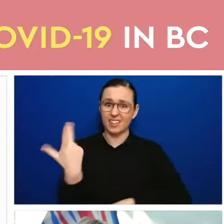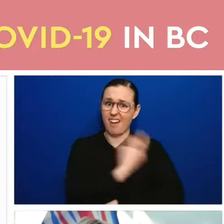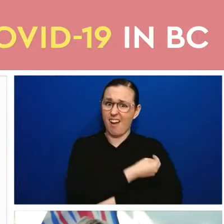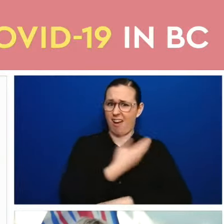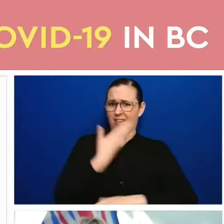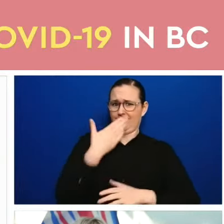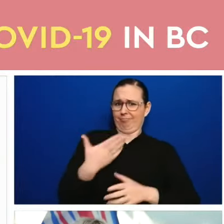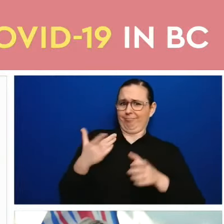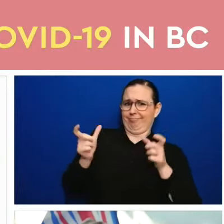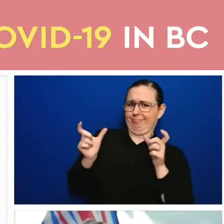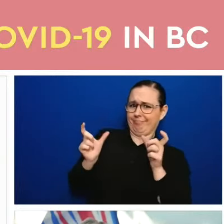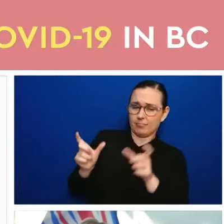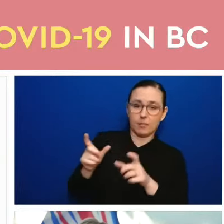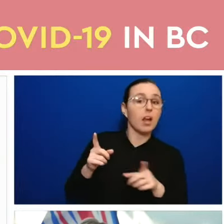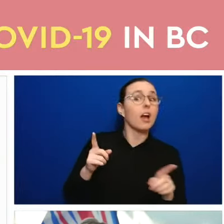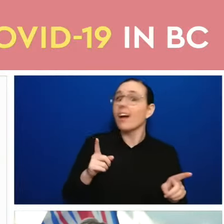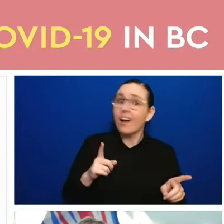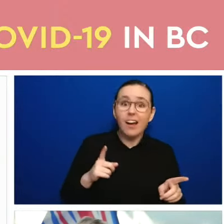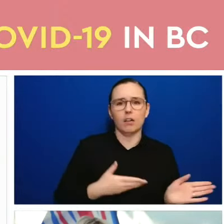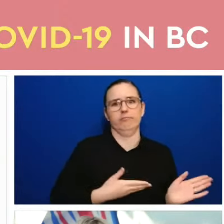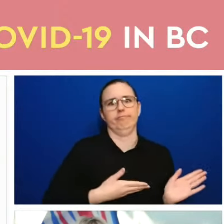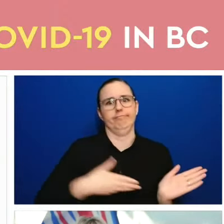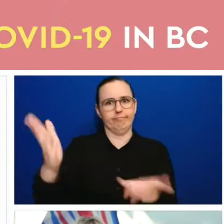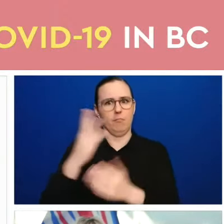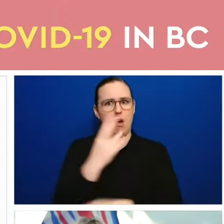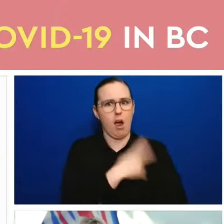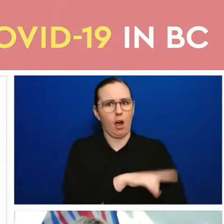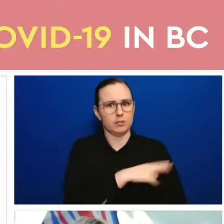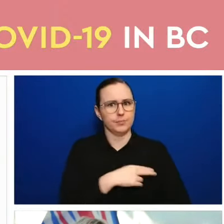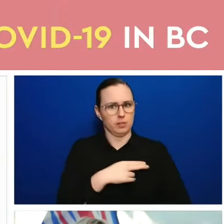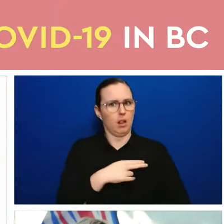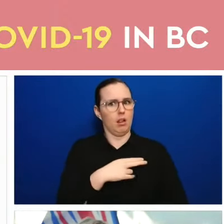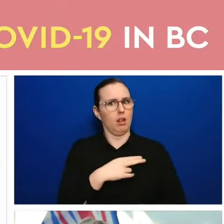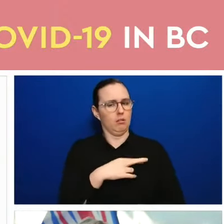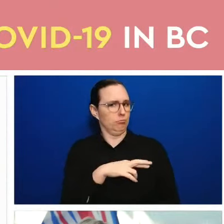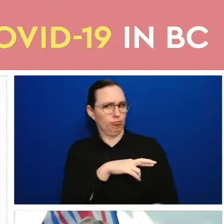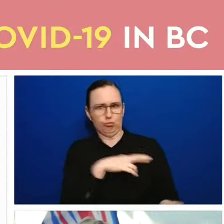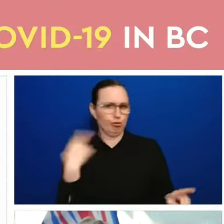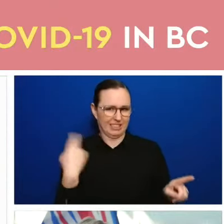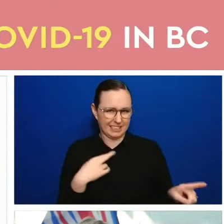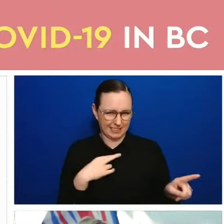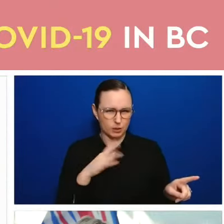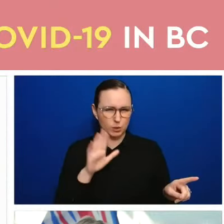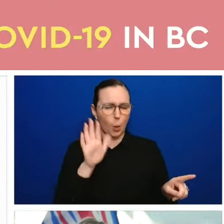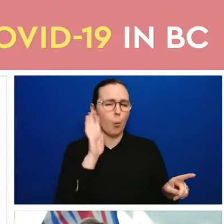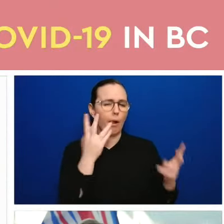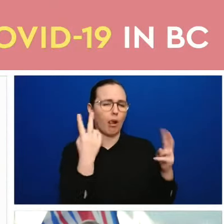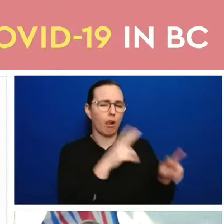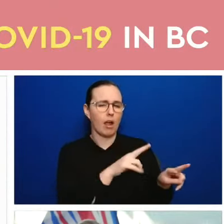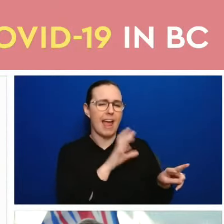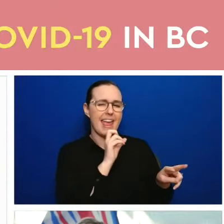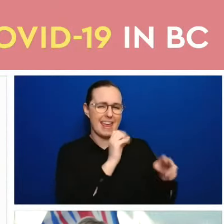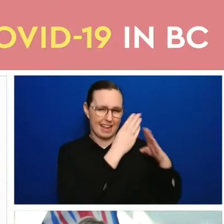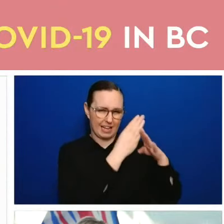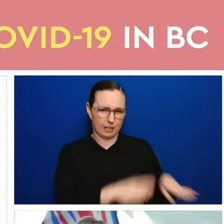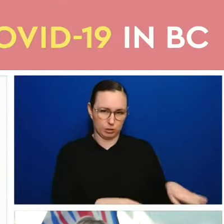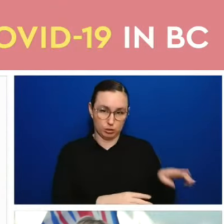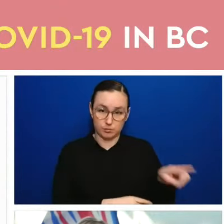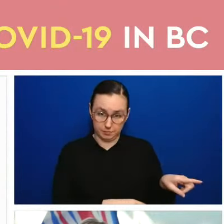And for people who are unvaccinated, you were much more likely to end up with hospital -- needing hospital